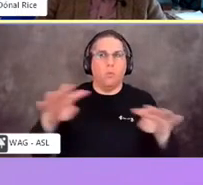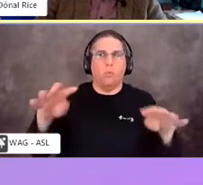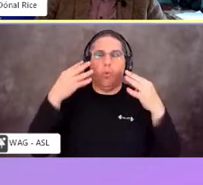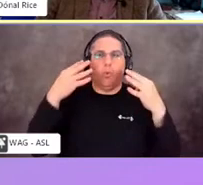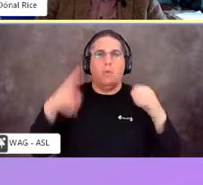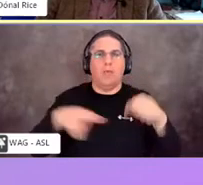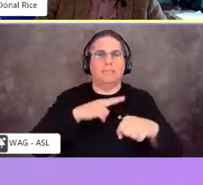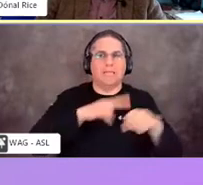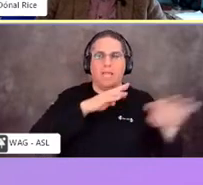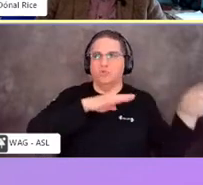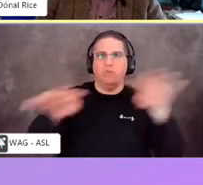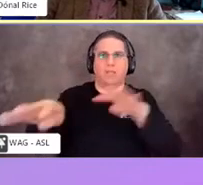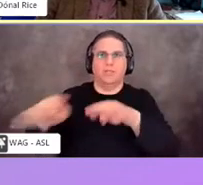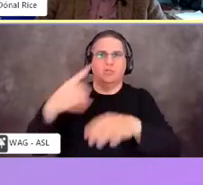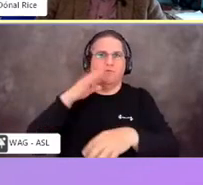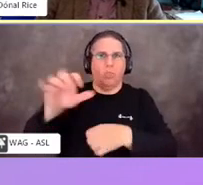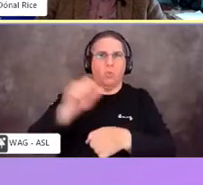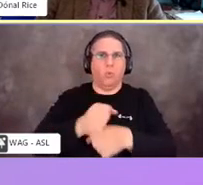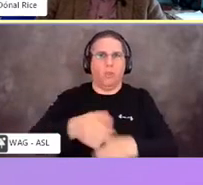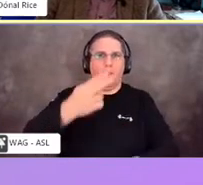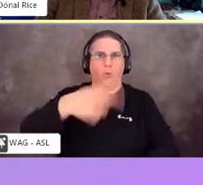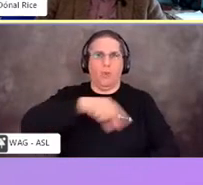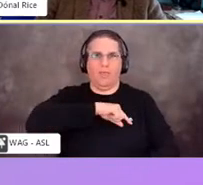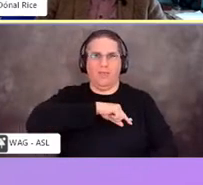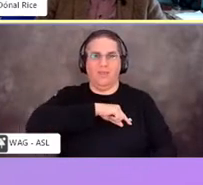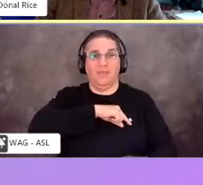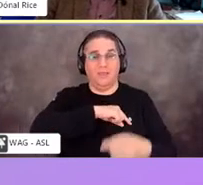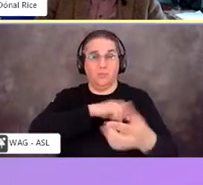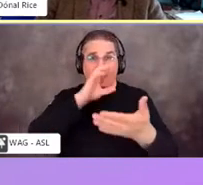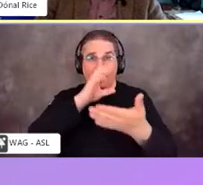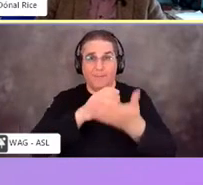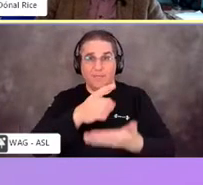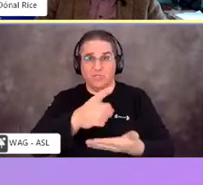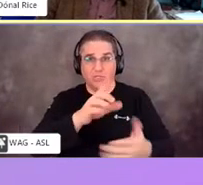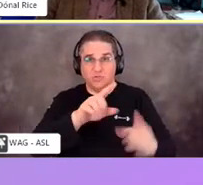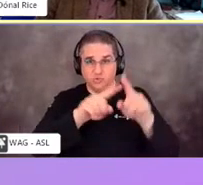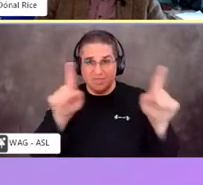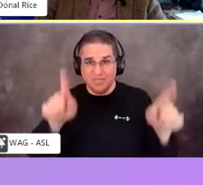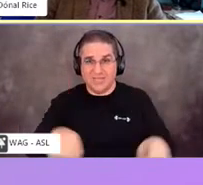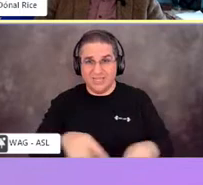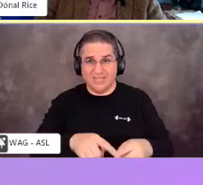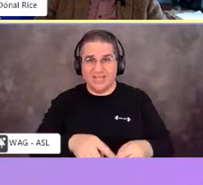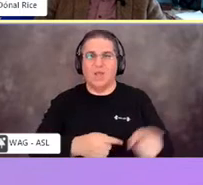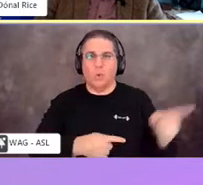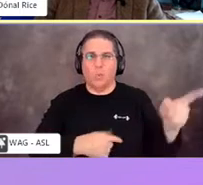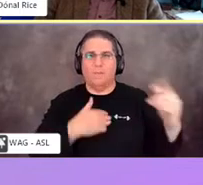closely with public bodies and applying to the directives are those that are actually